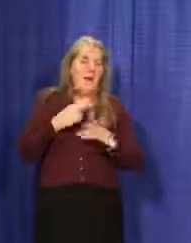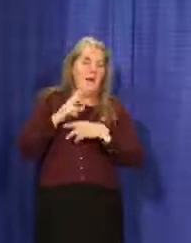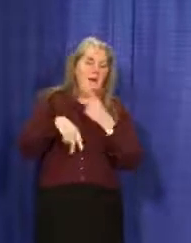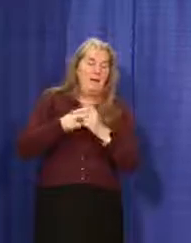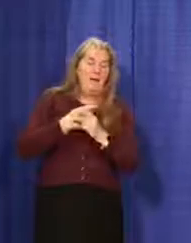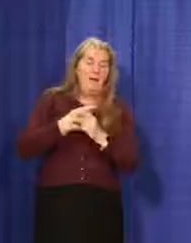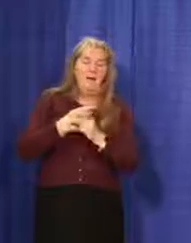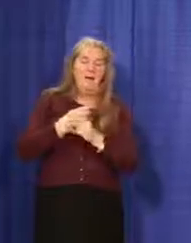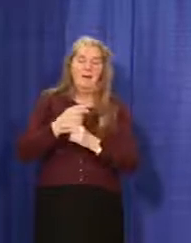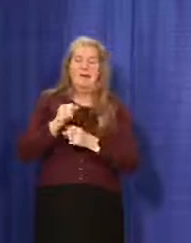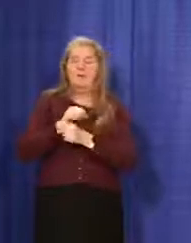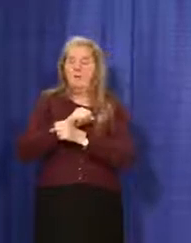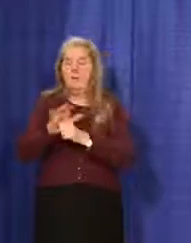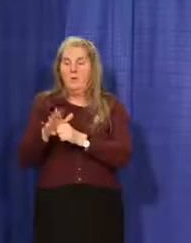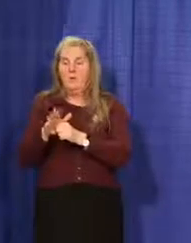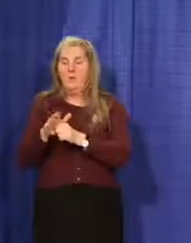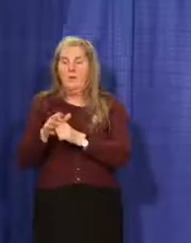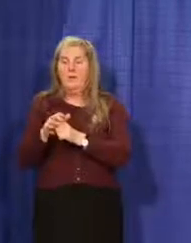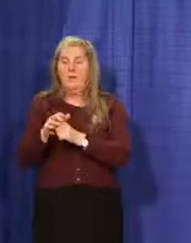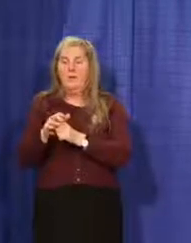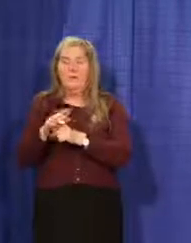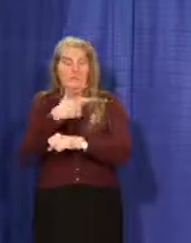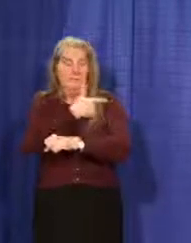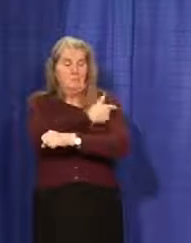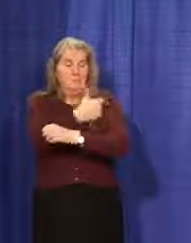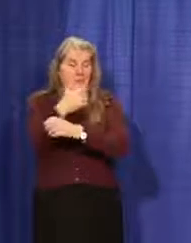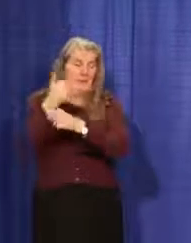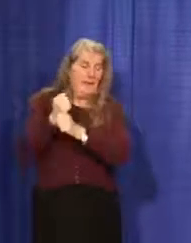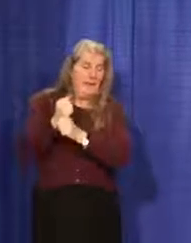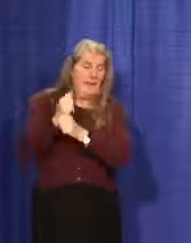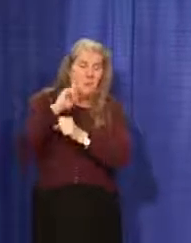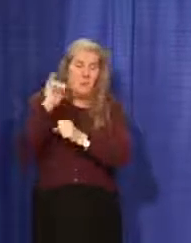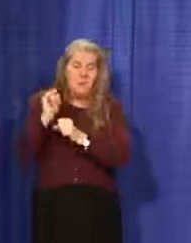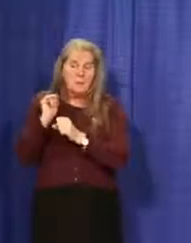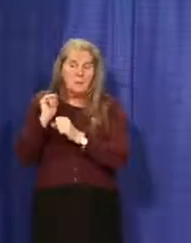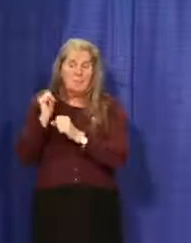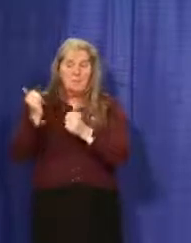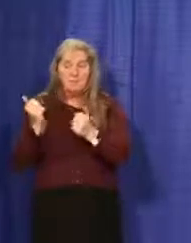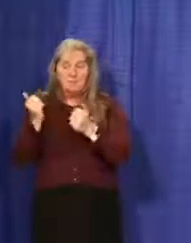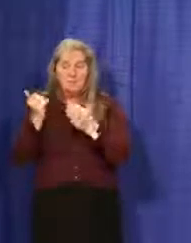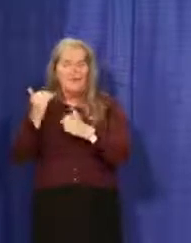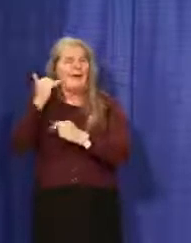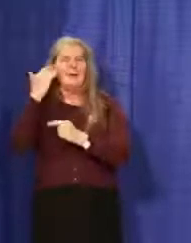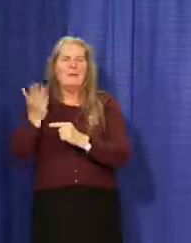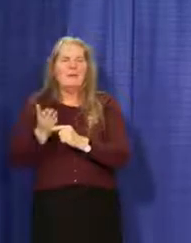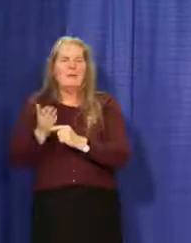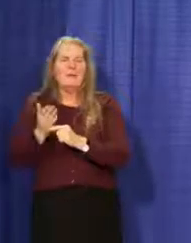products we actually end up with. I think there is more to come.